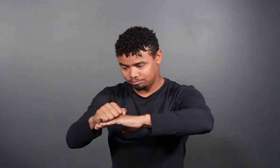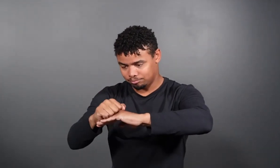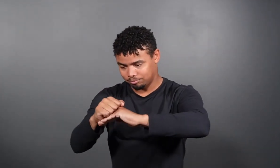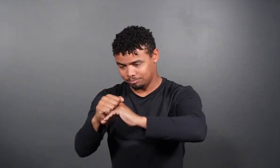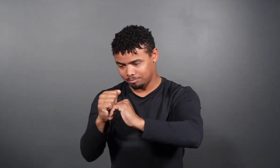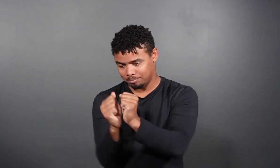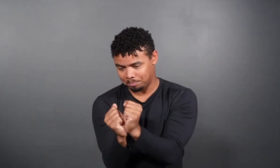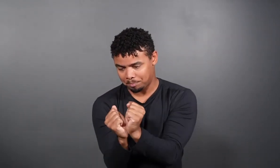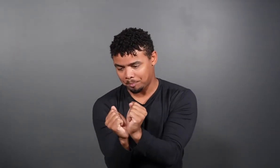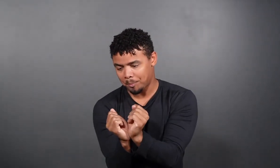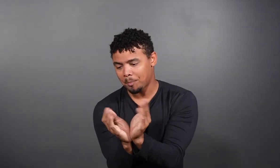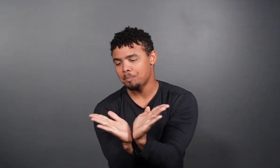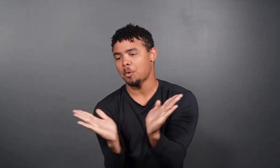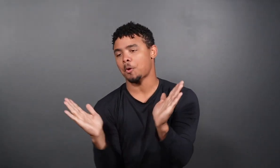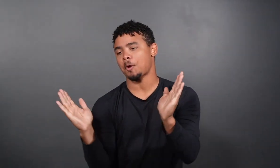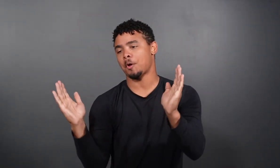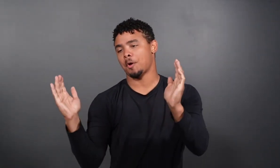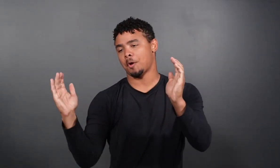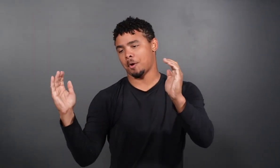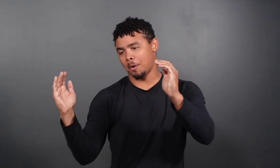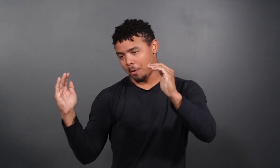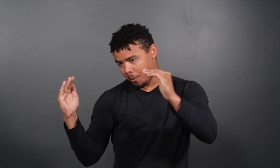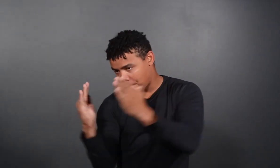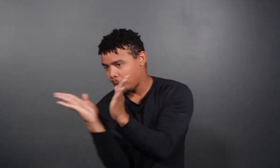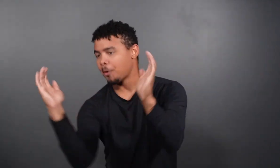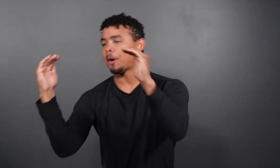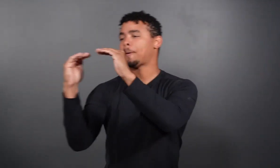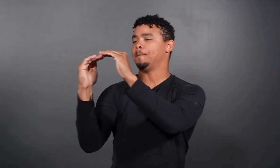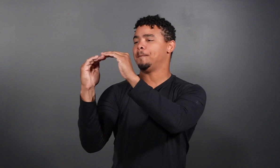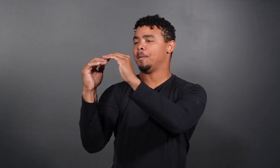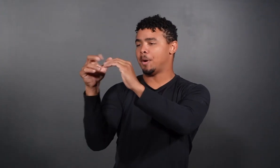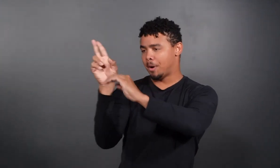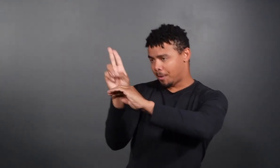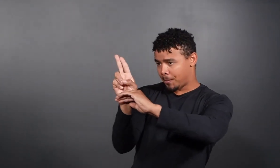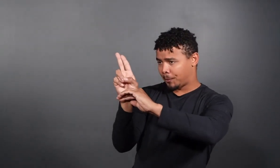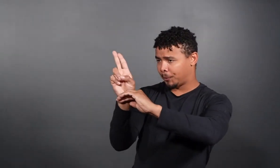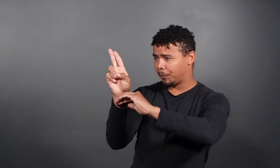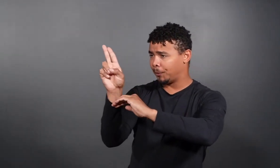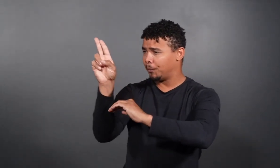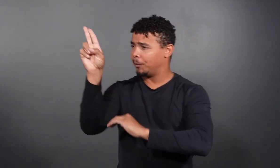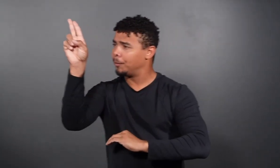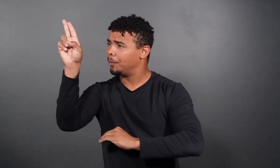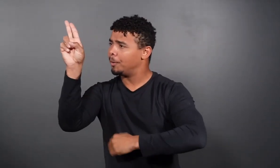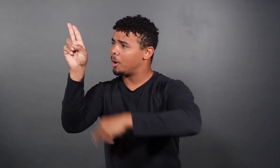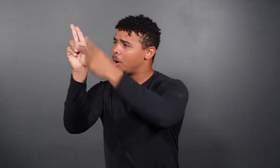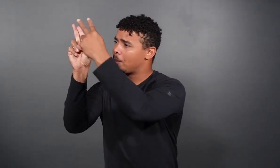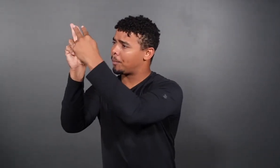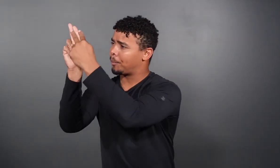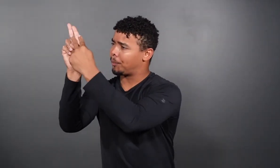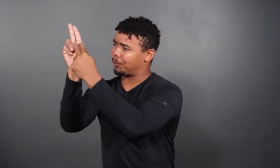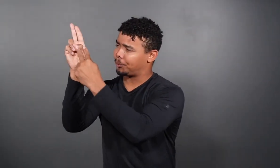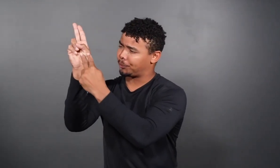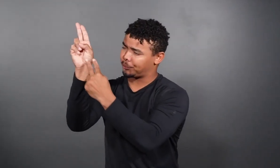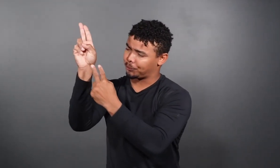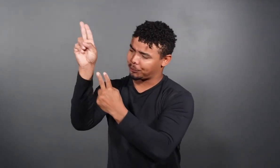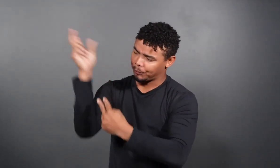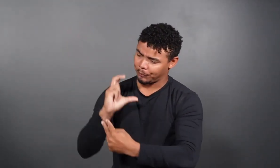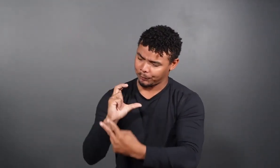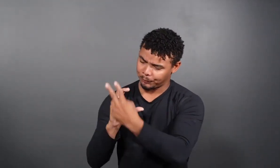takes shape the swooping finished maple of a cello’s body with its slender neck and strings running its length